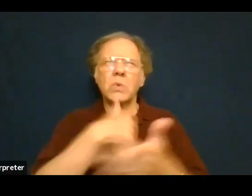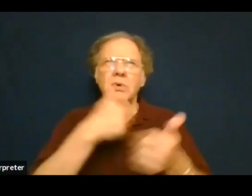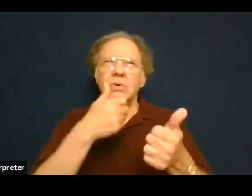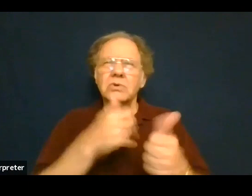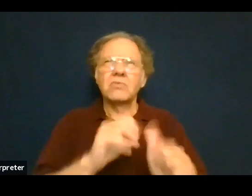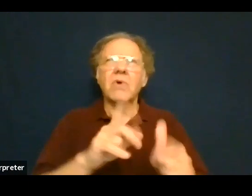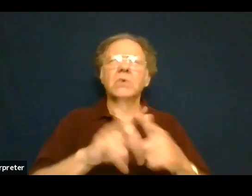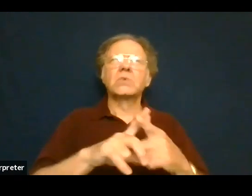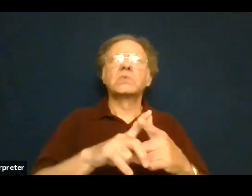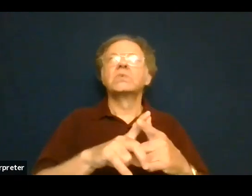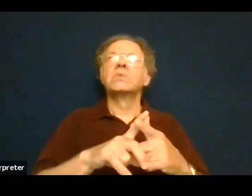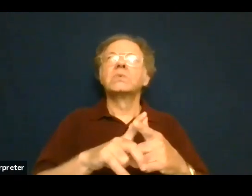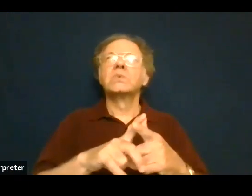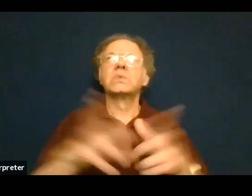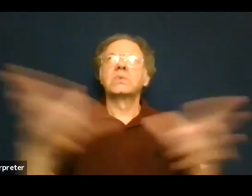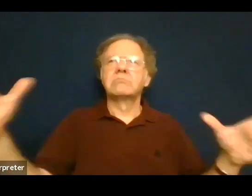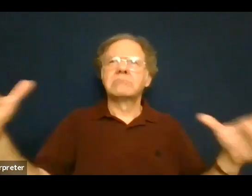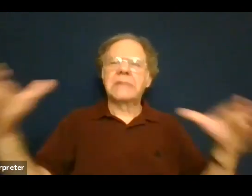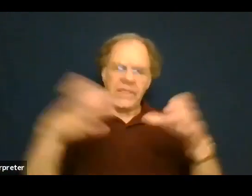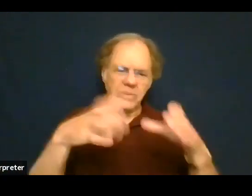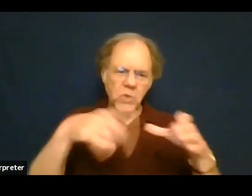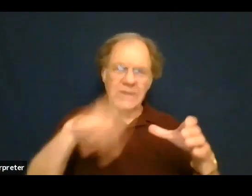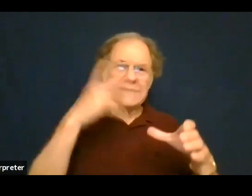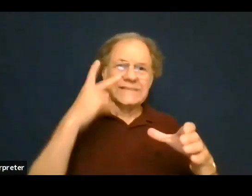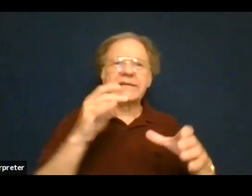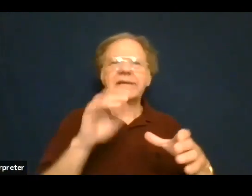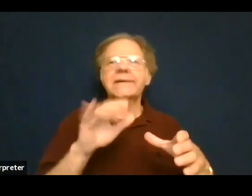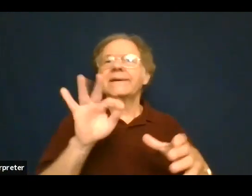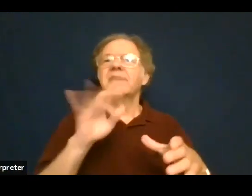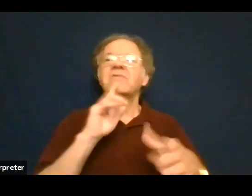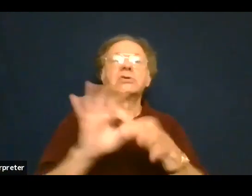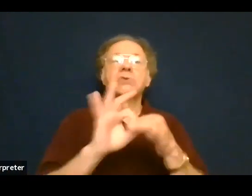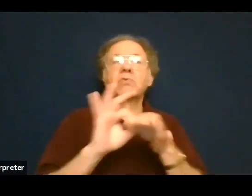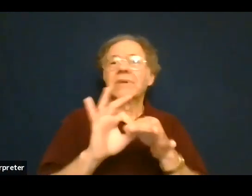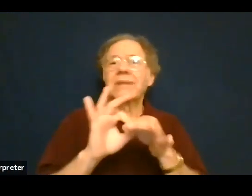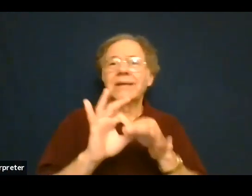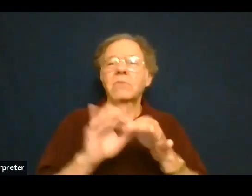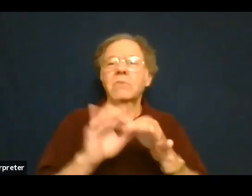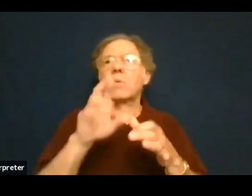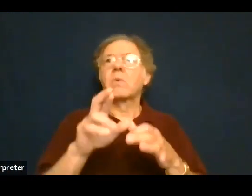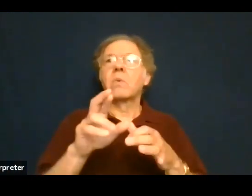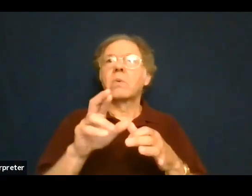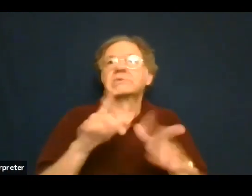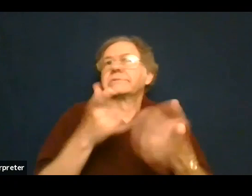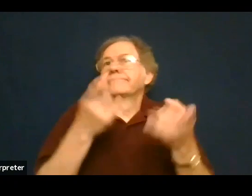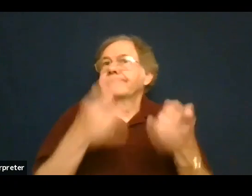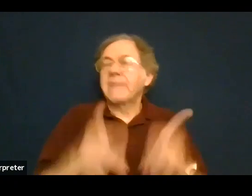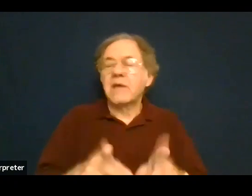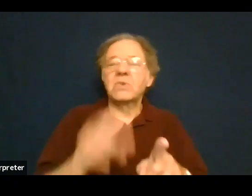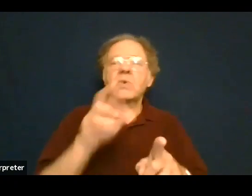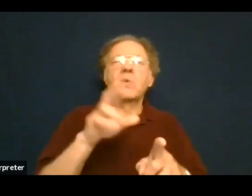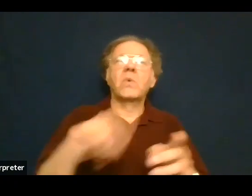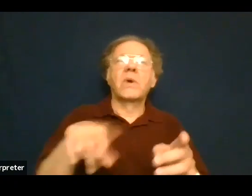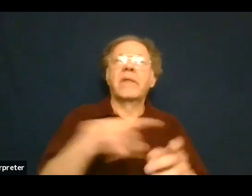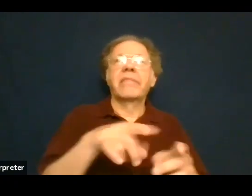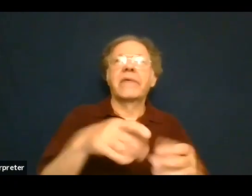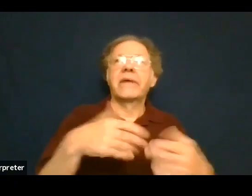all together to see if there's a relationship or whether it's coincidental, or whether they just had disfunction of a eustachien tube